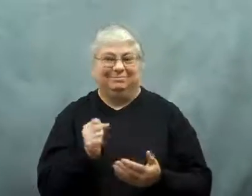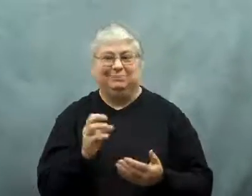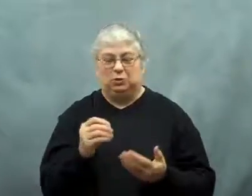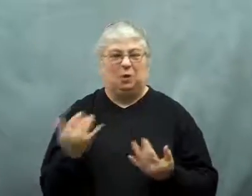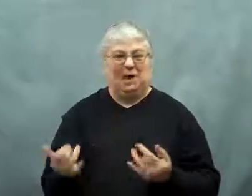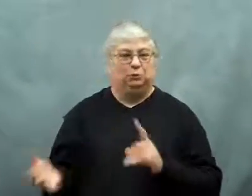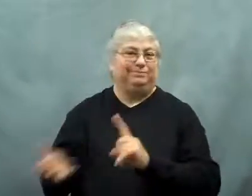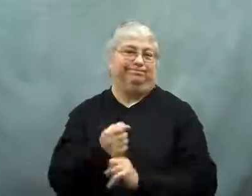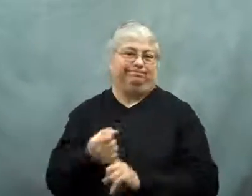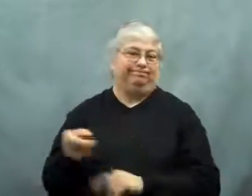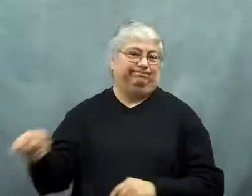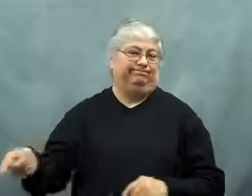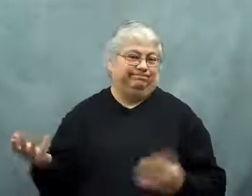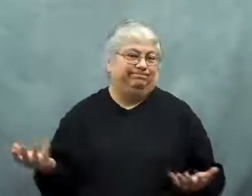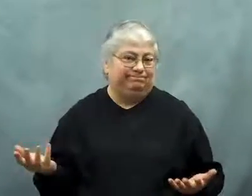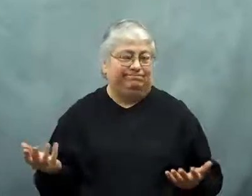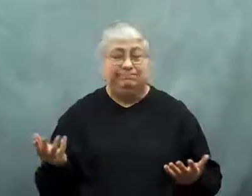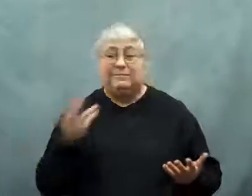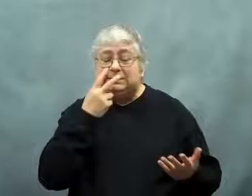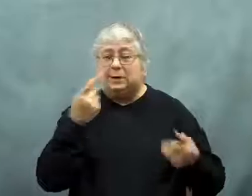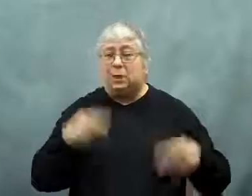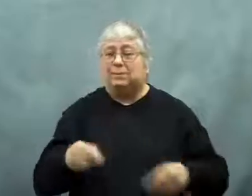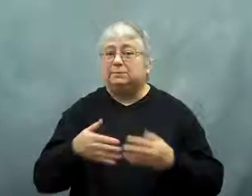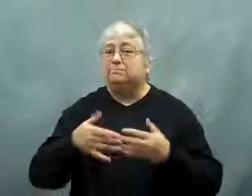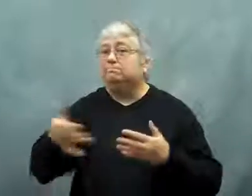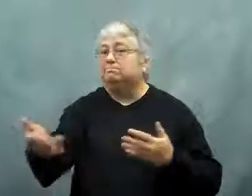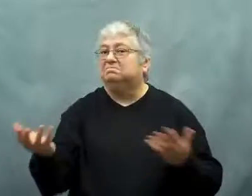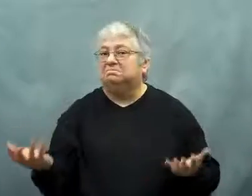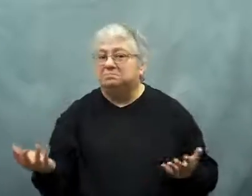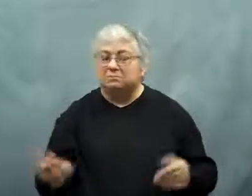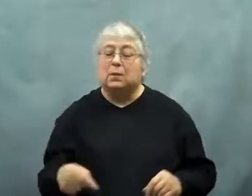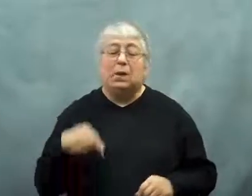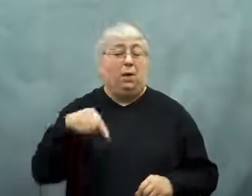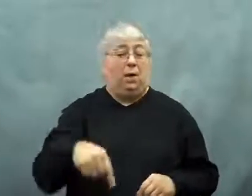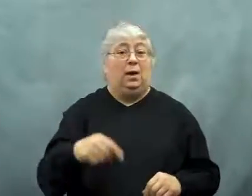So that's why she was arrested, and we'll see how the case goes.